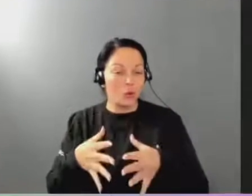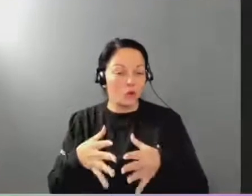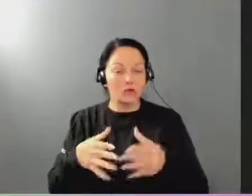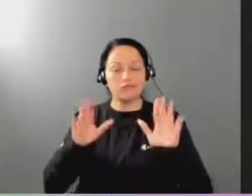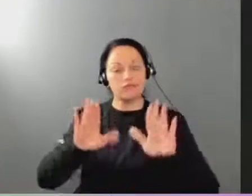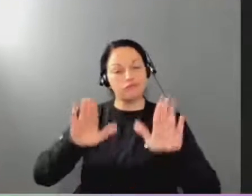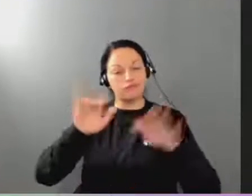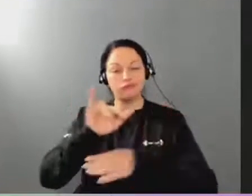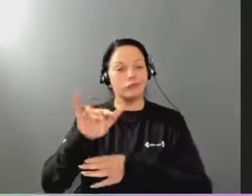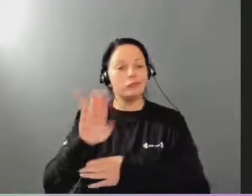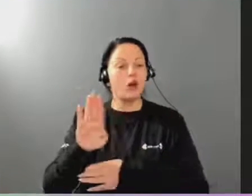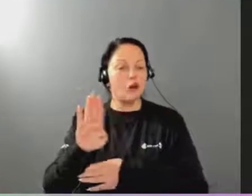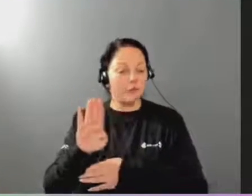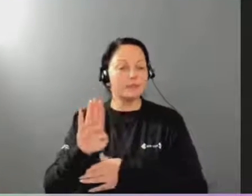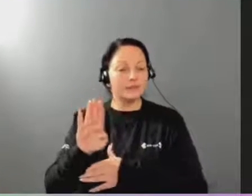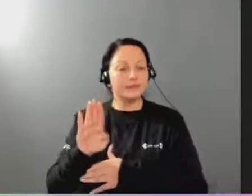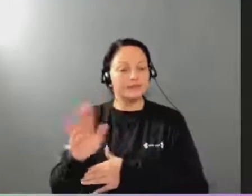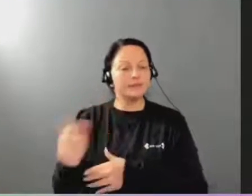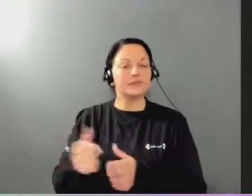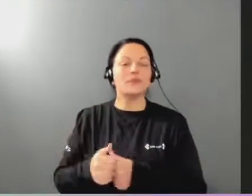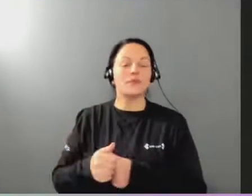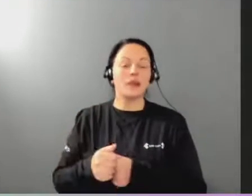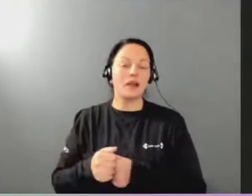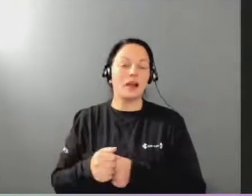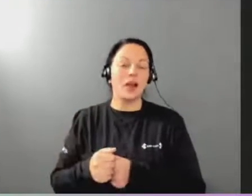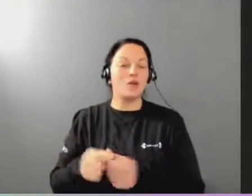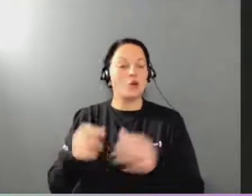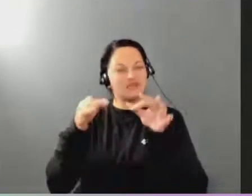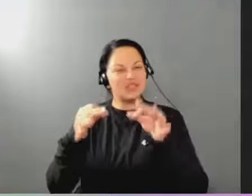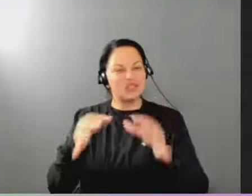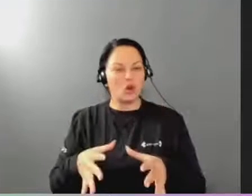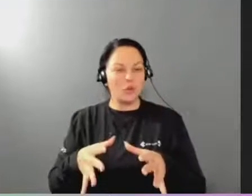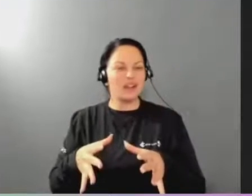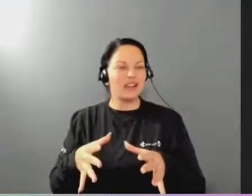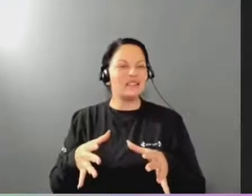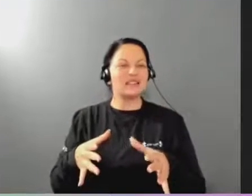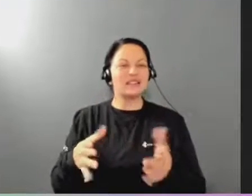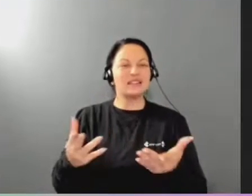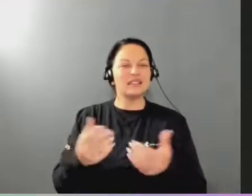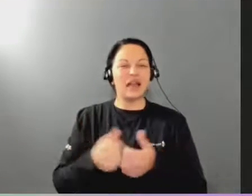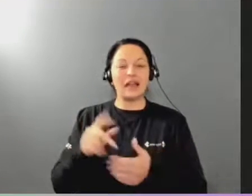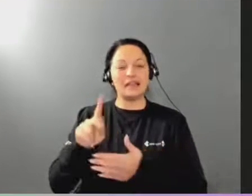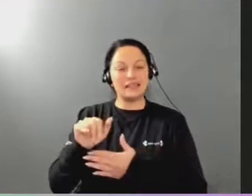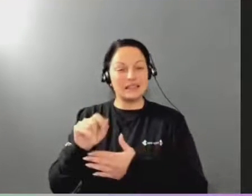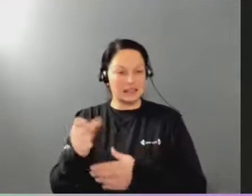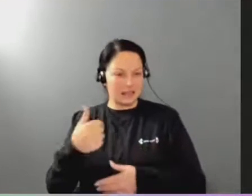make axe-con better every year. We'd like to hear back. Read also like to thank our ASL interpreters. They did a